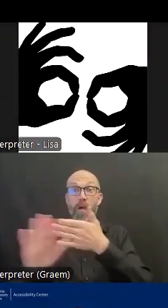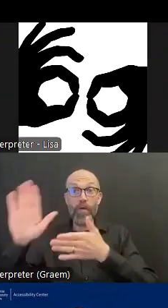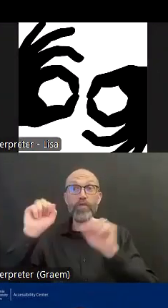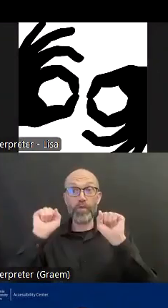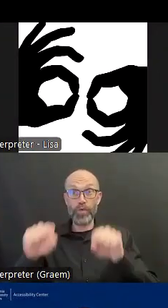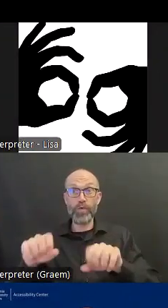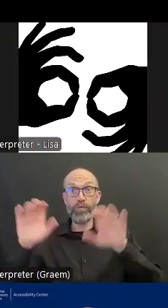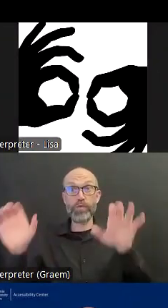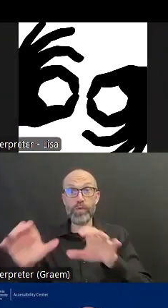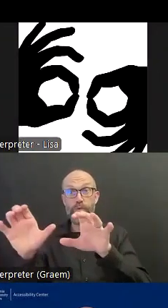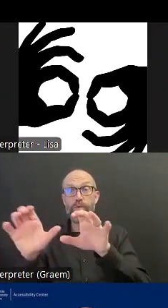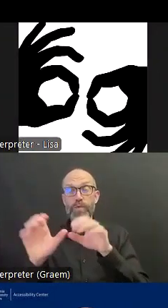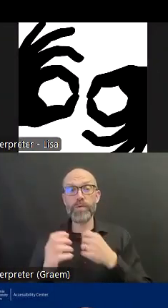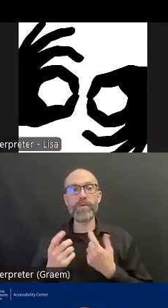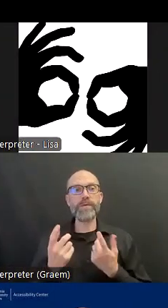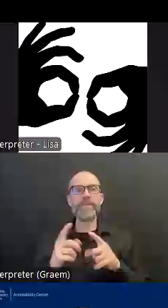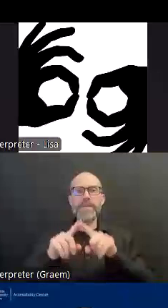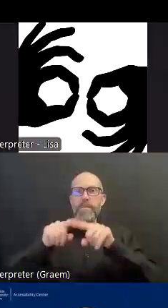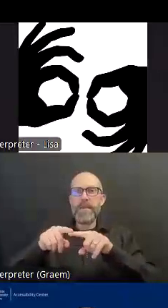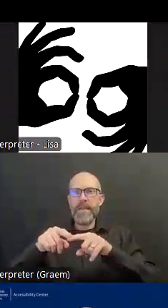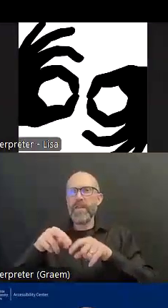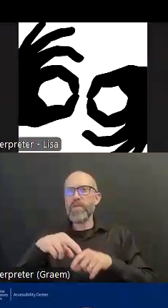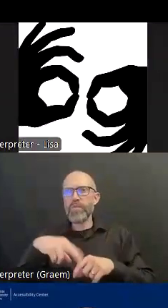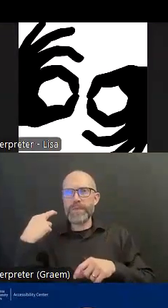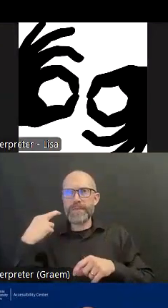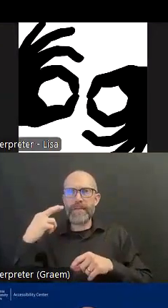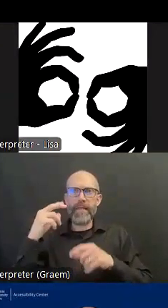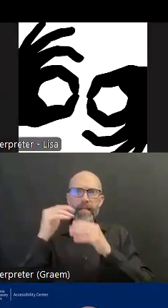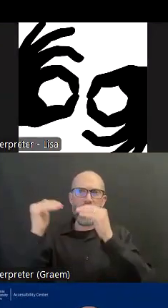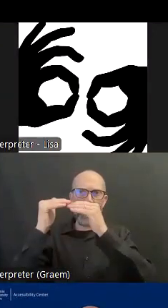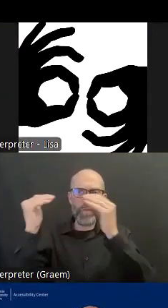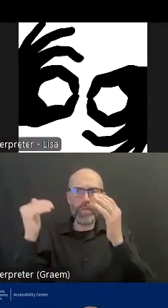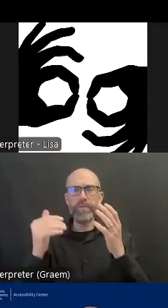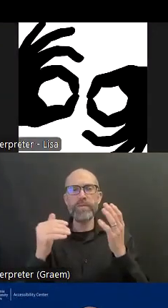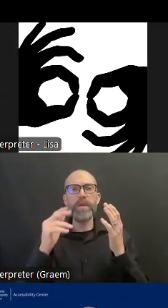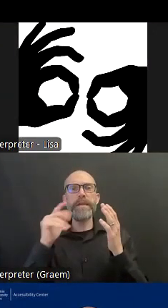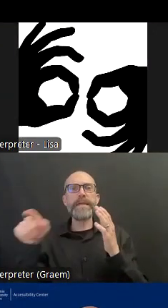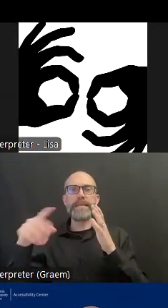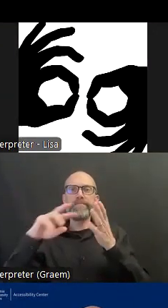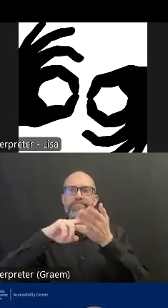And based upon the different risk levels, it defines what the campus will do.